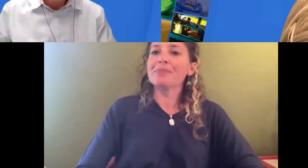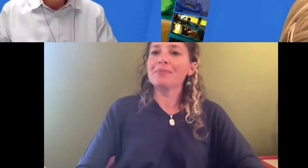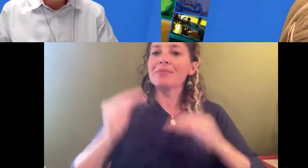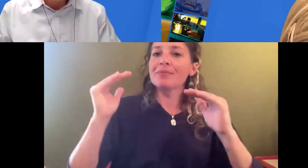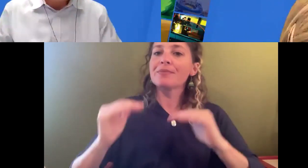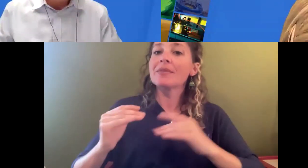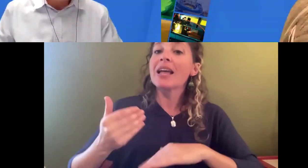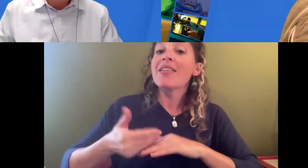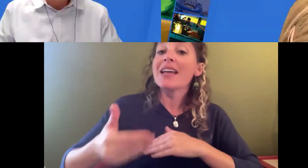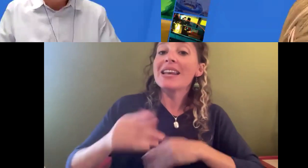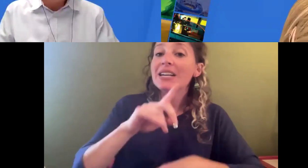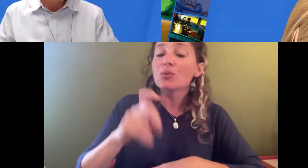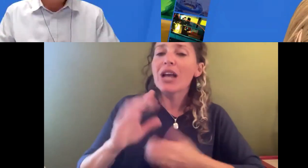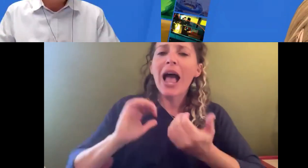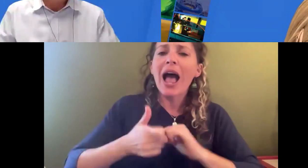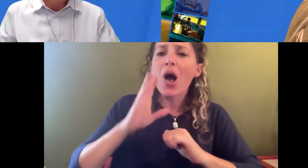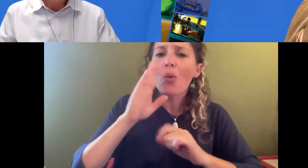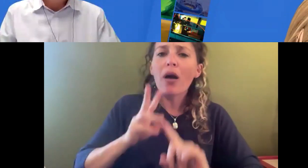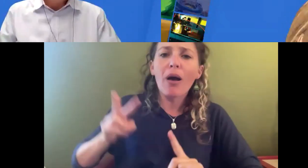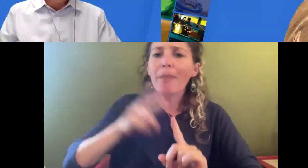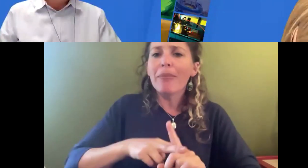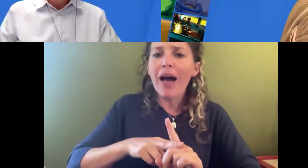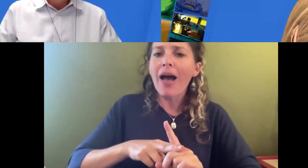conditions apply to no cost extensions?